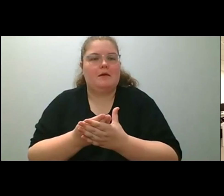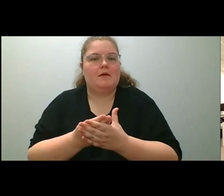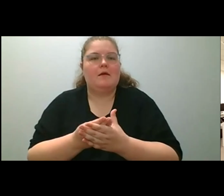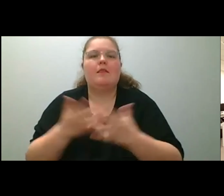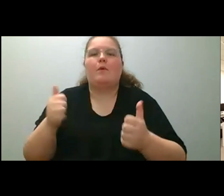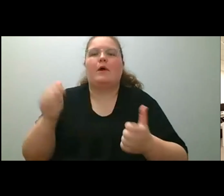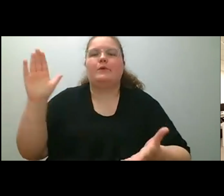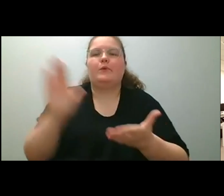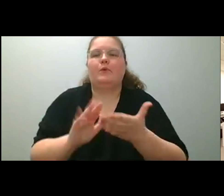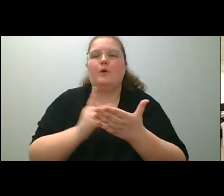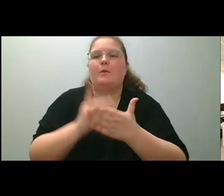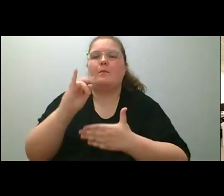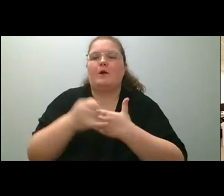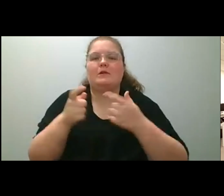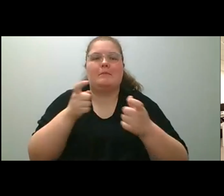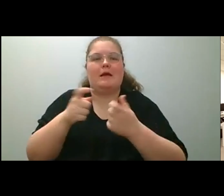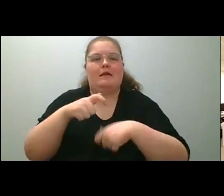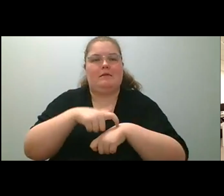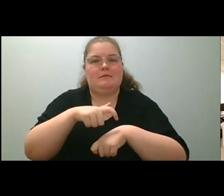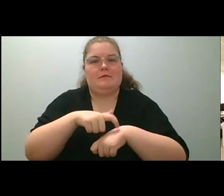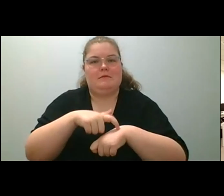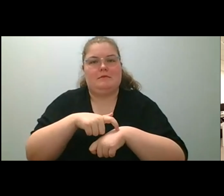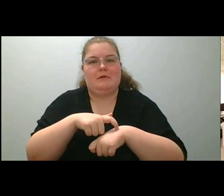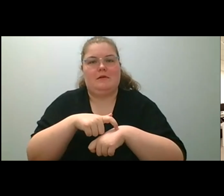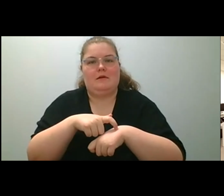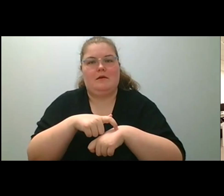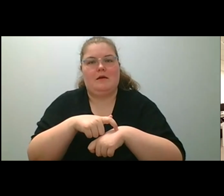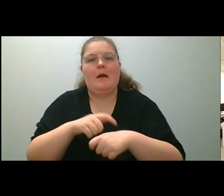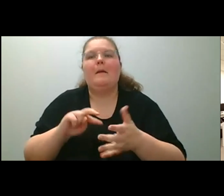by placing the language themselves into their own documents.